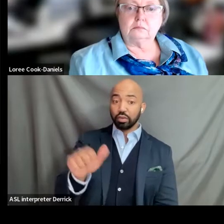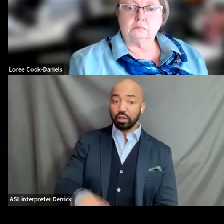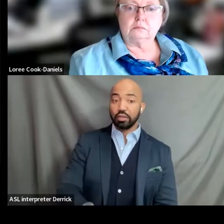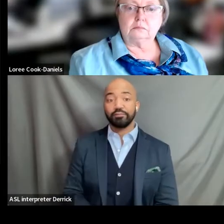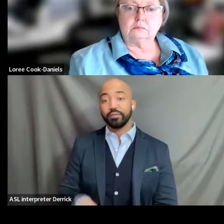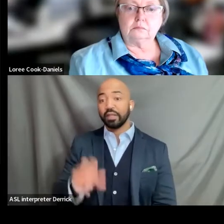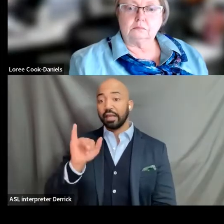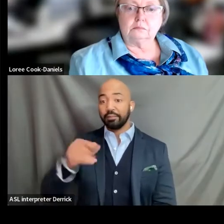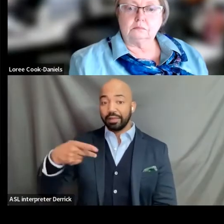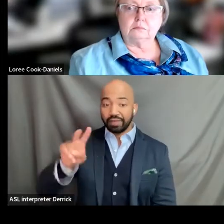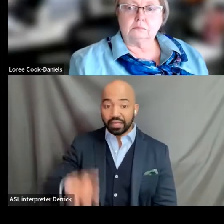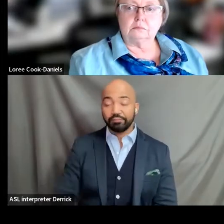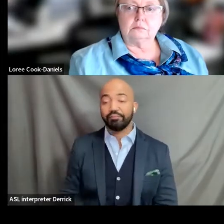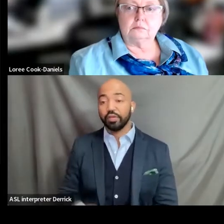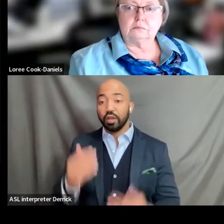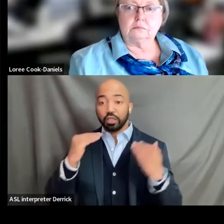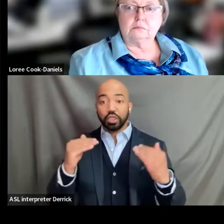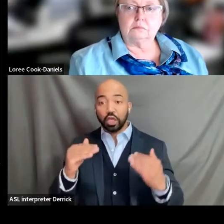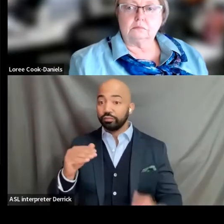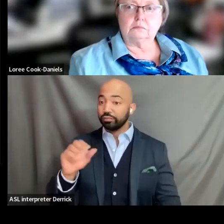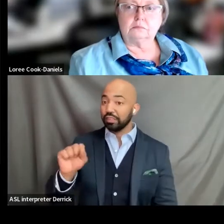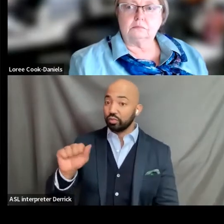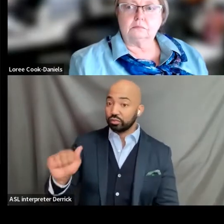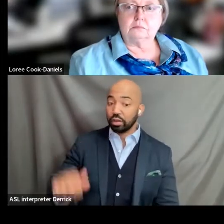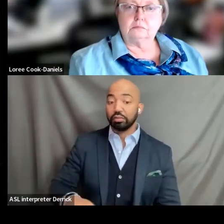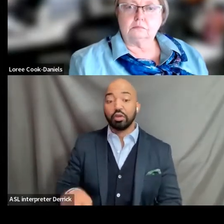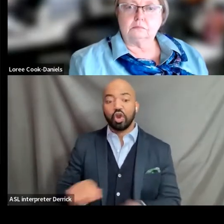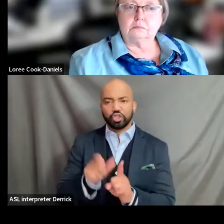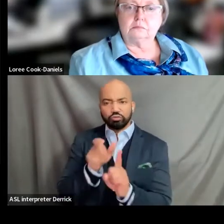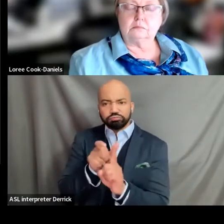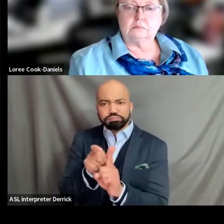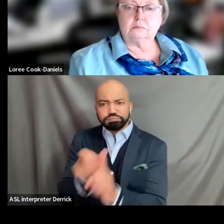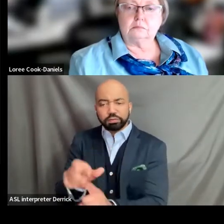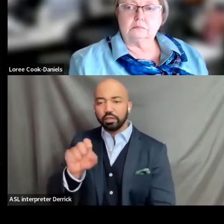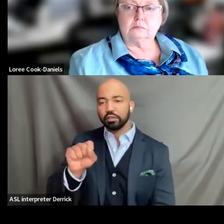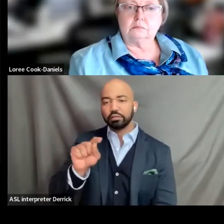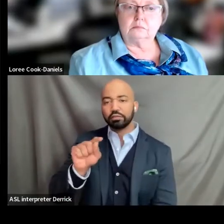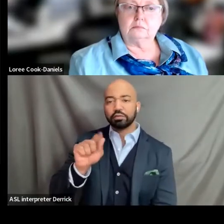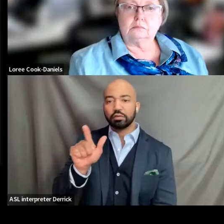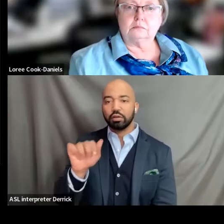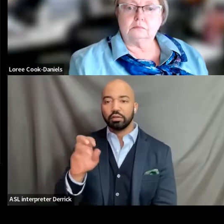adult sexual assault and stalking, the rates are about the same, almost equal.